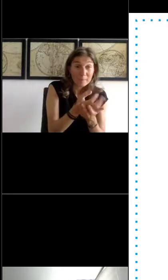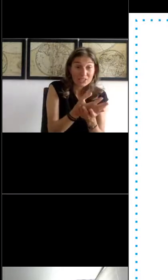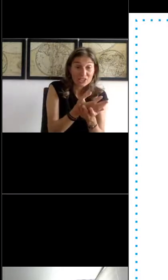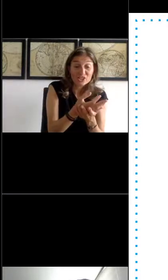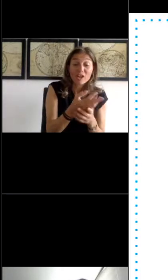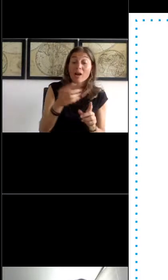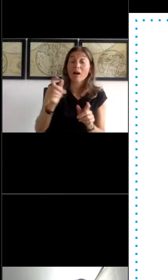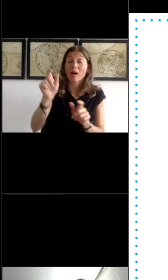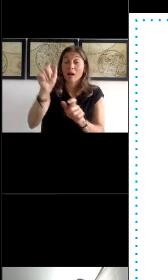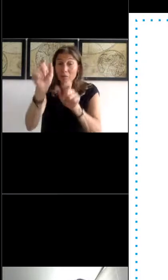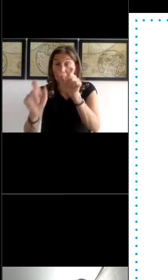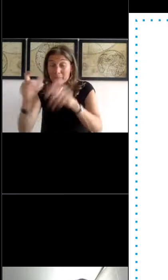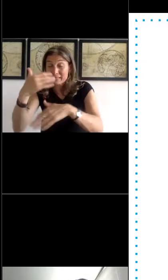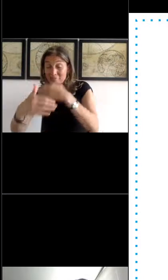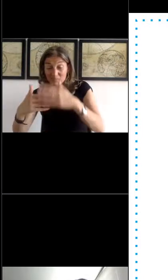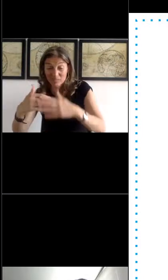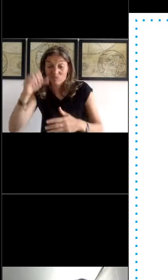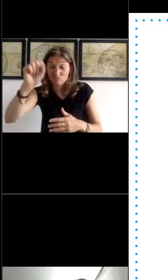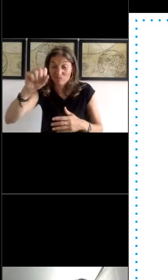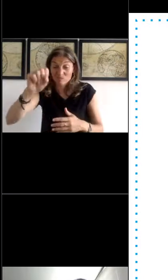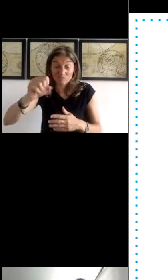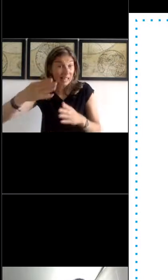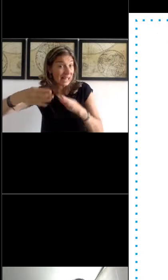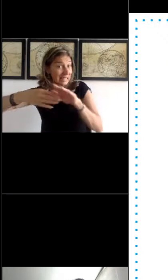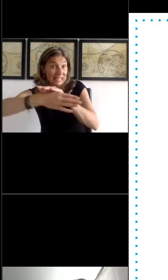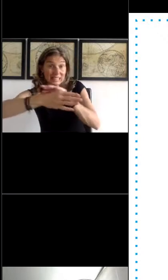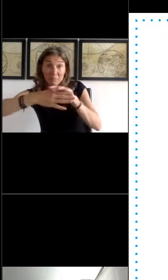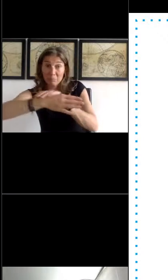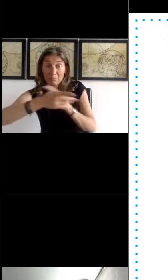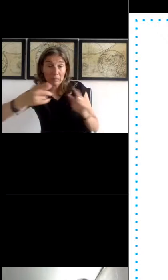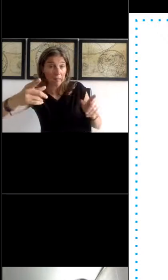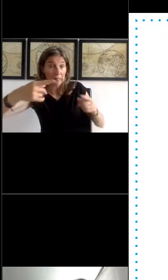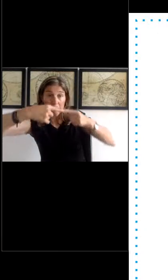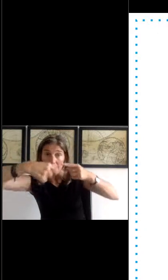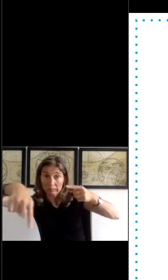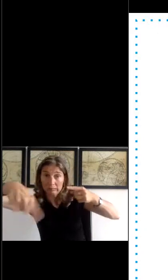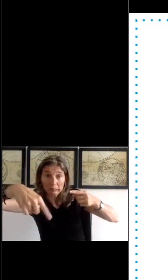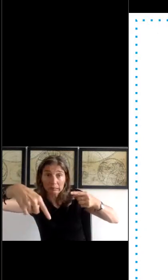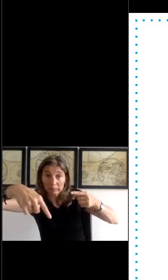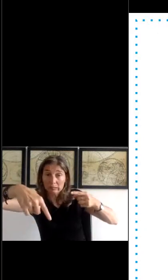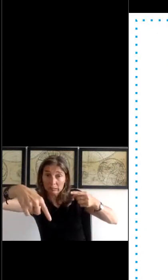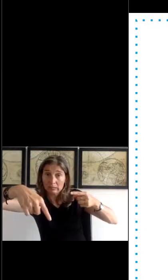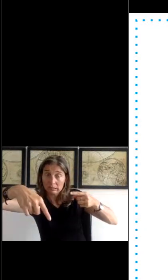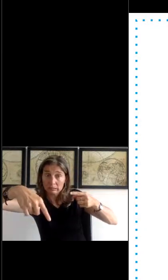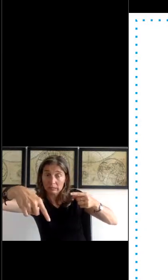And also, there people I often ask to repeat things